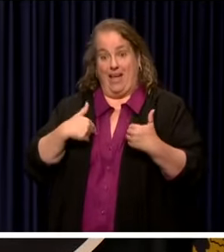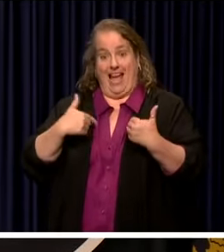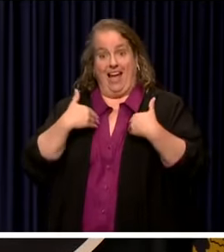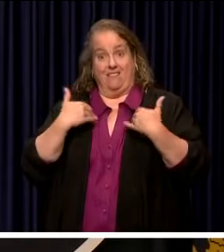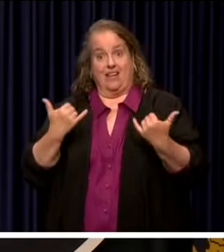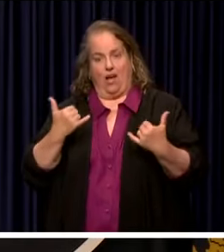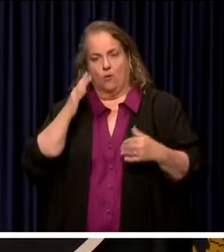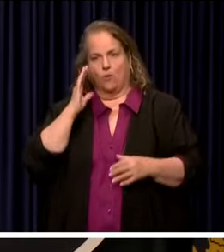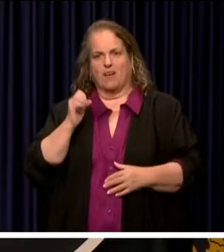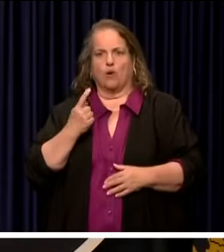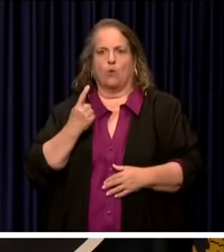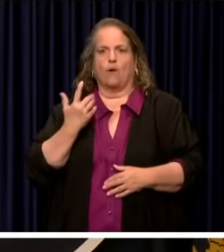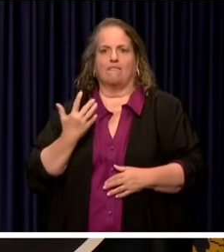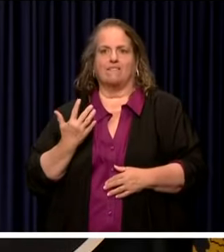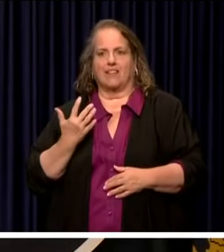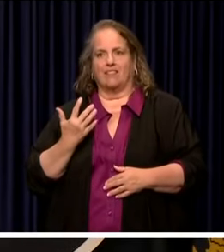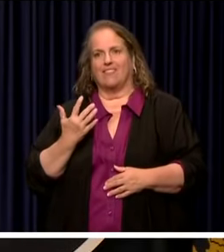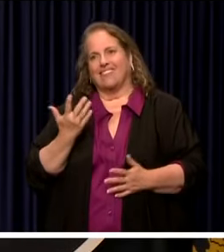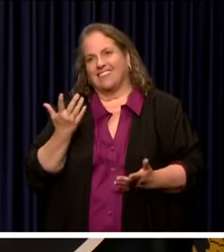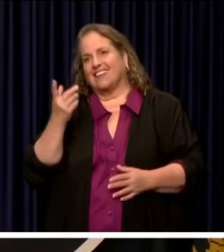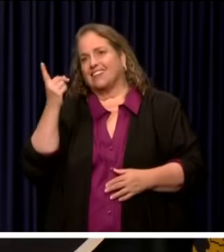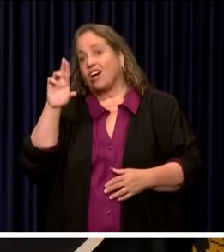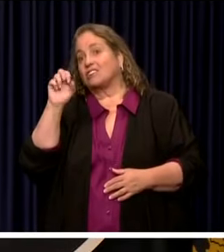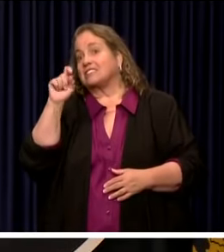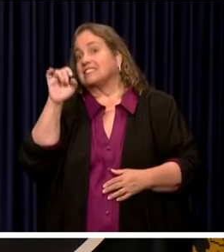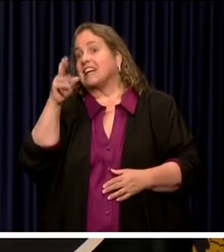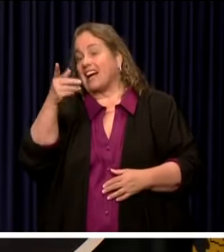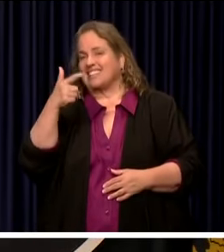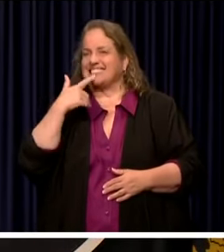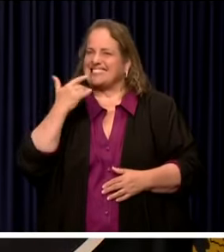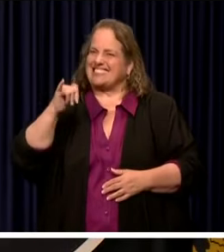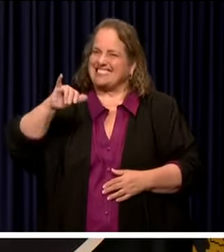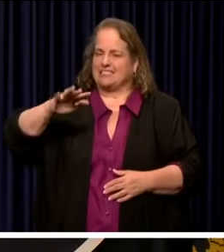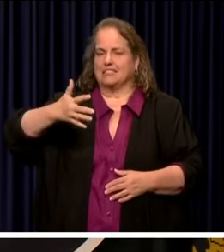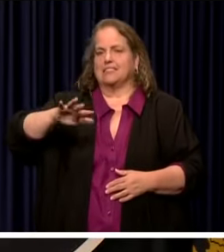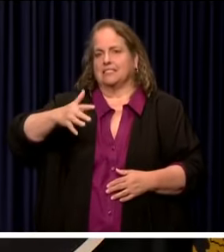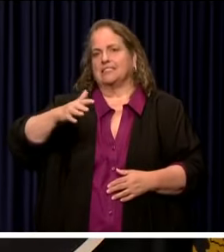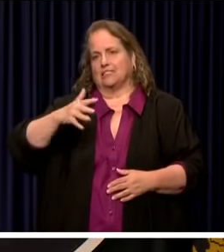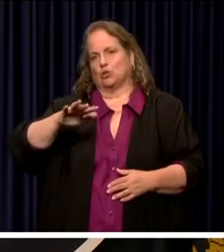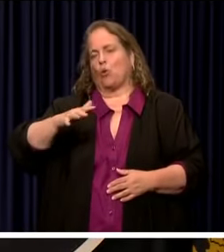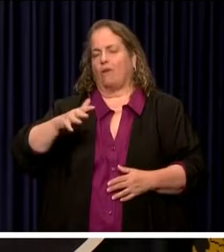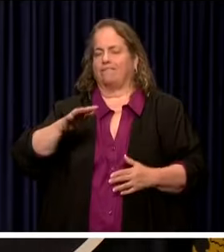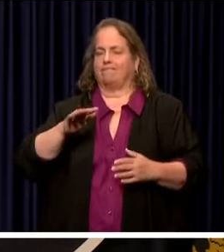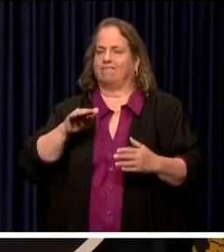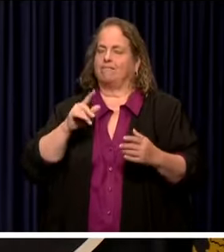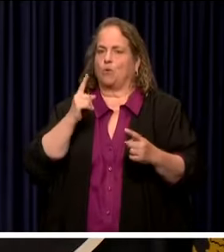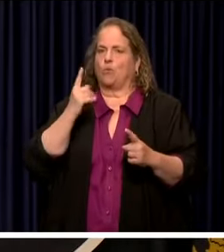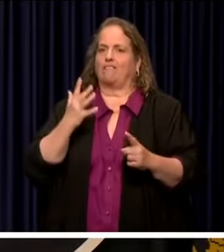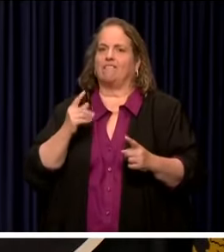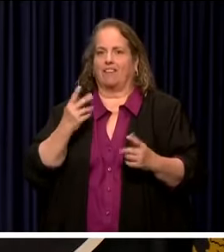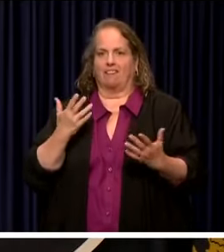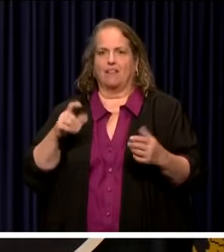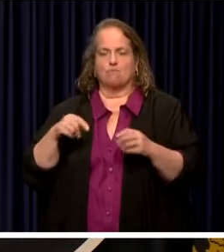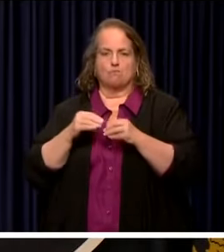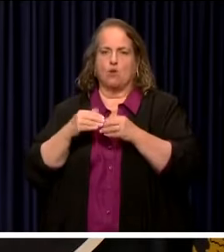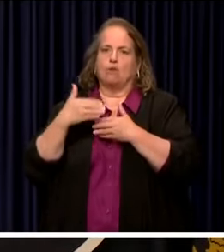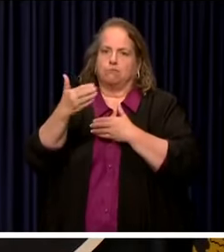NEXT FEW MONTHS. SO WE DO TESTS THAT WE CHECK IN YOUR NOSE OR THROAT OR SALIVA AND THAT'LL ALL CHANGE, BUT TO